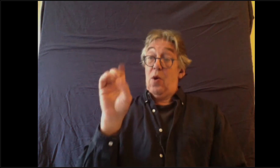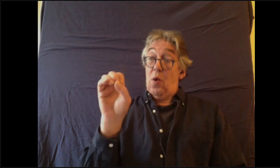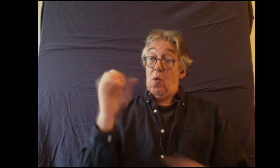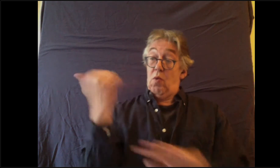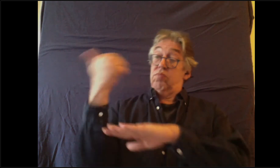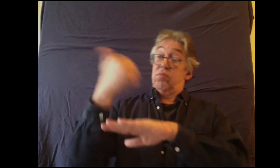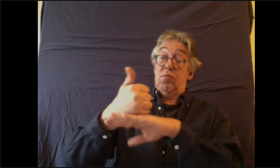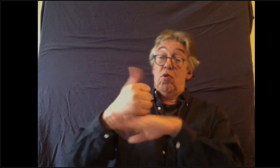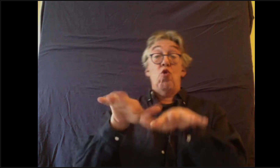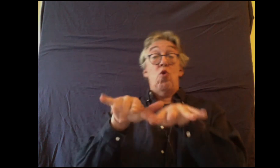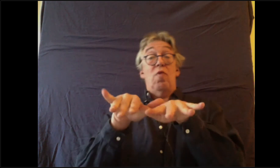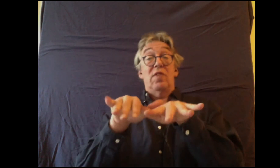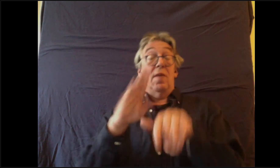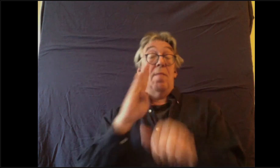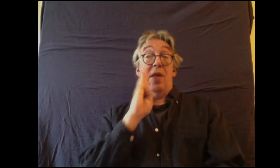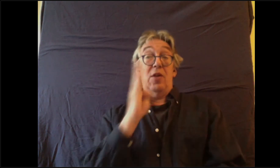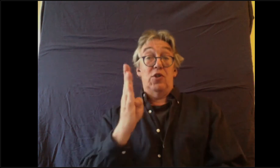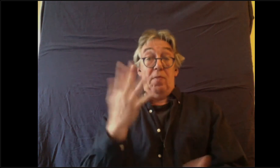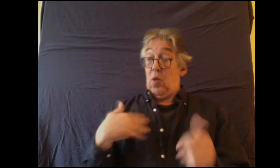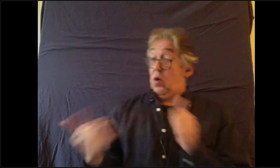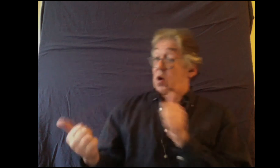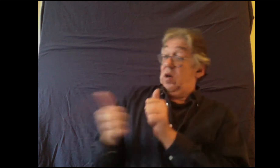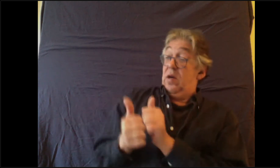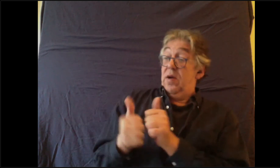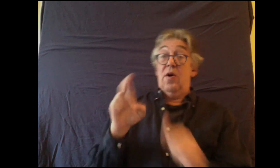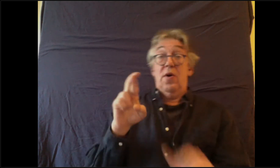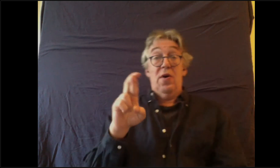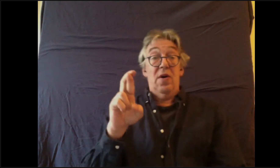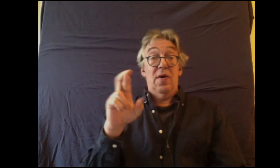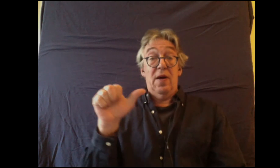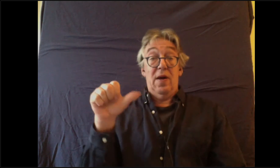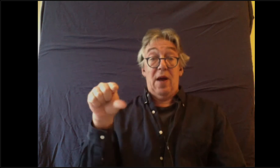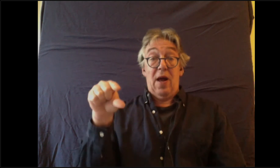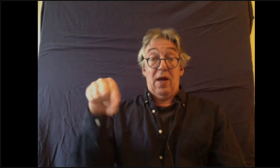My colleague Raquel will support the webinar with logistics.